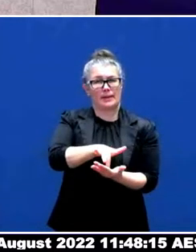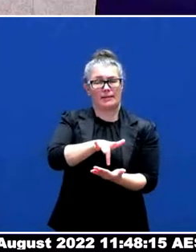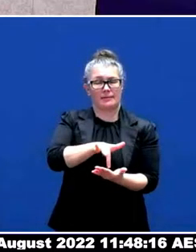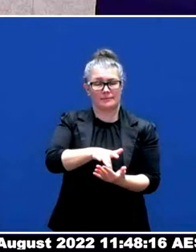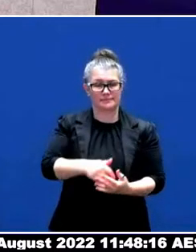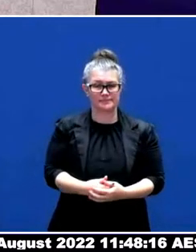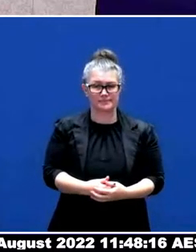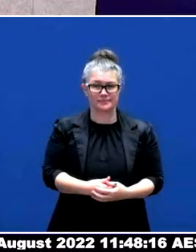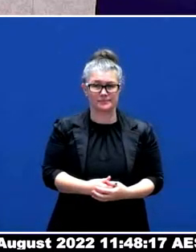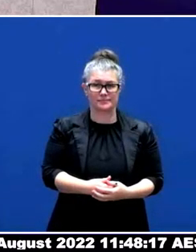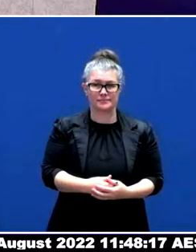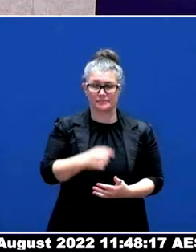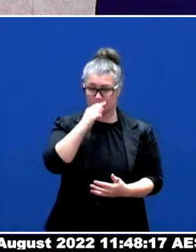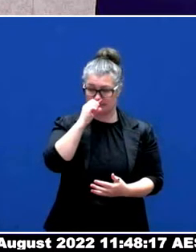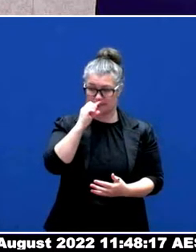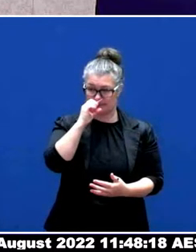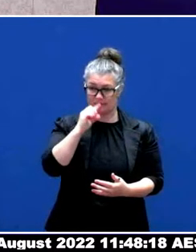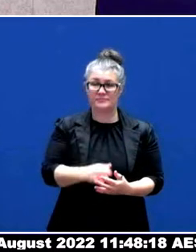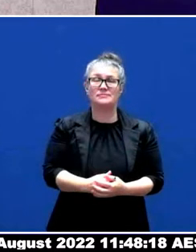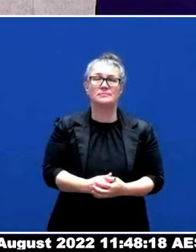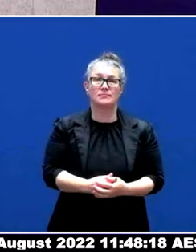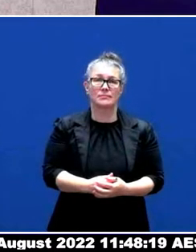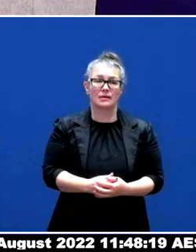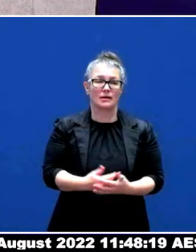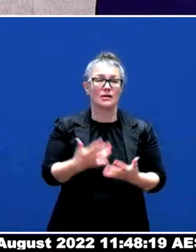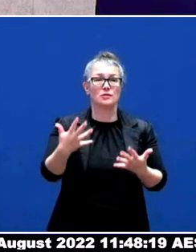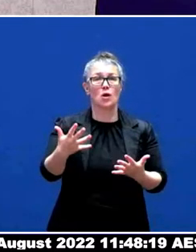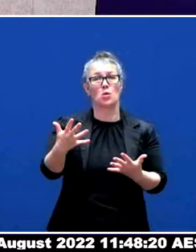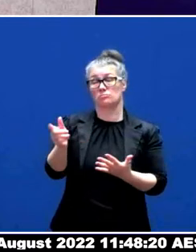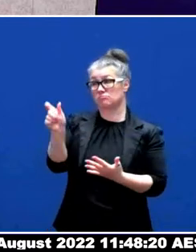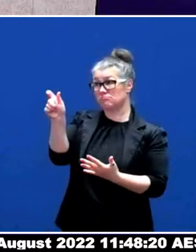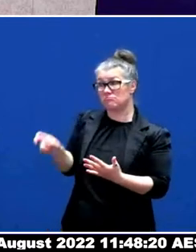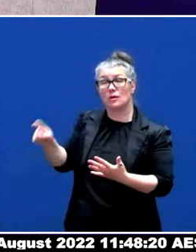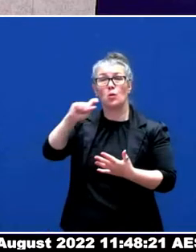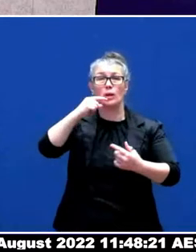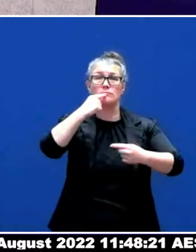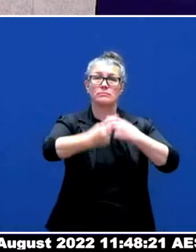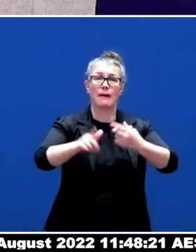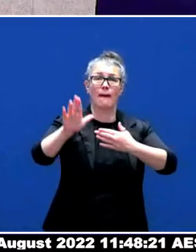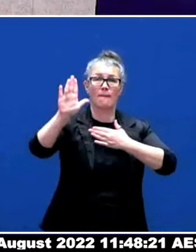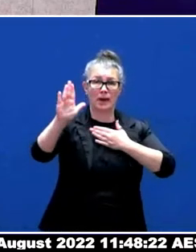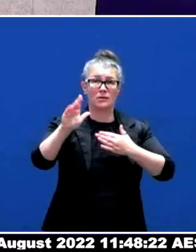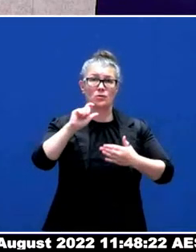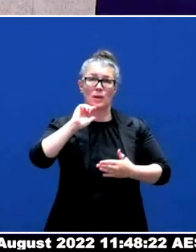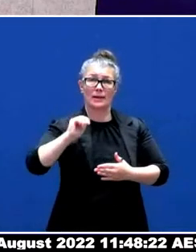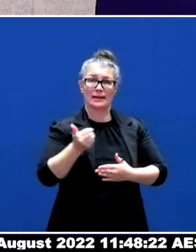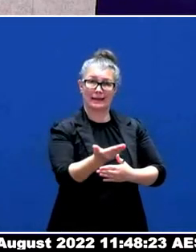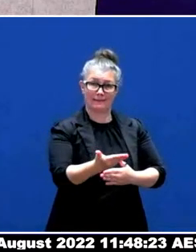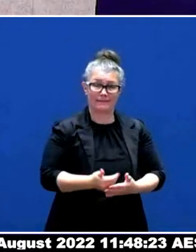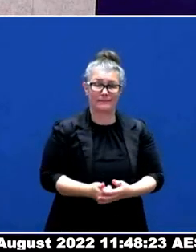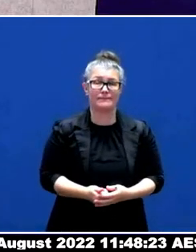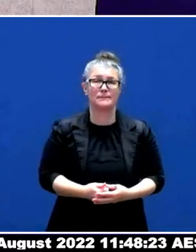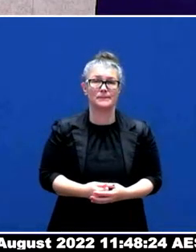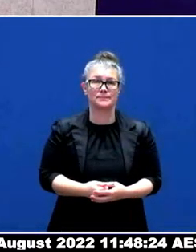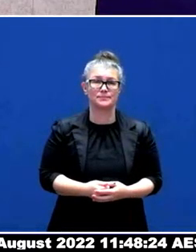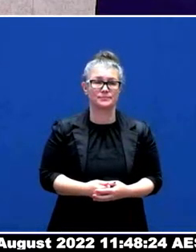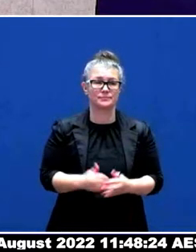And if you'd be good enough to follow the instructions